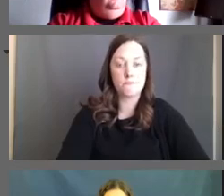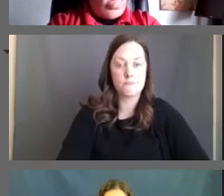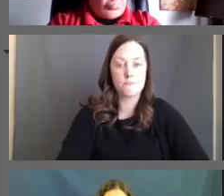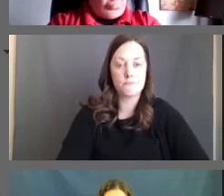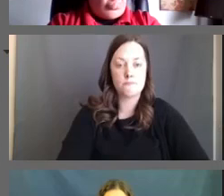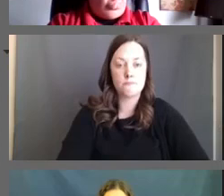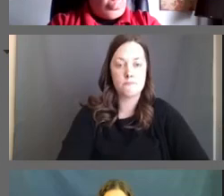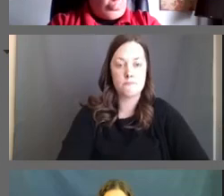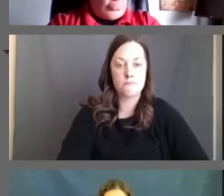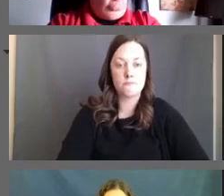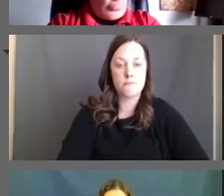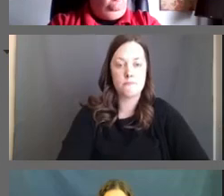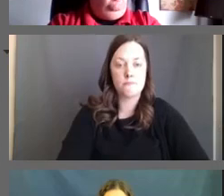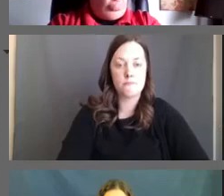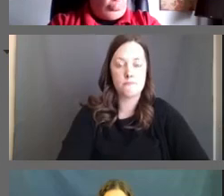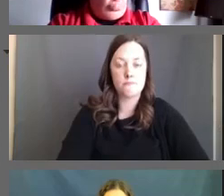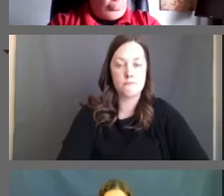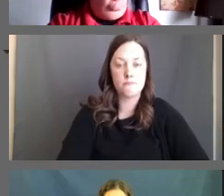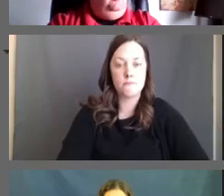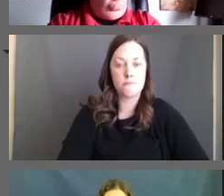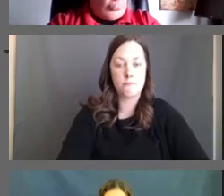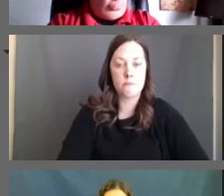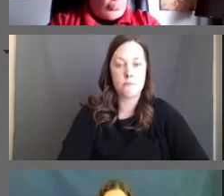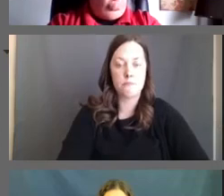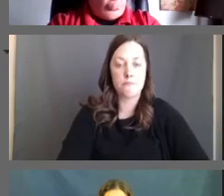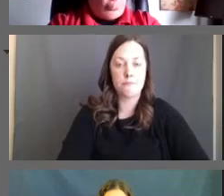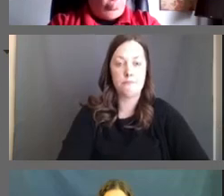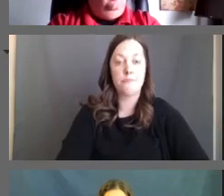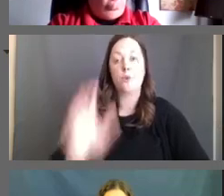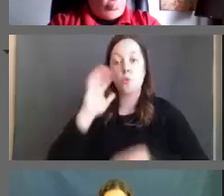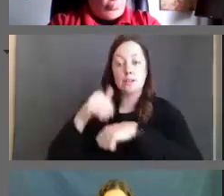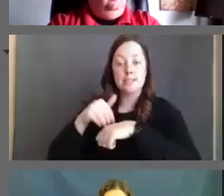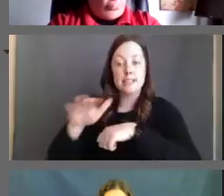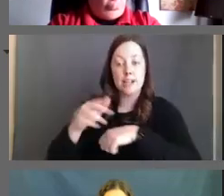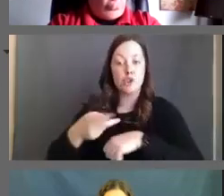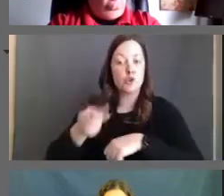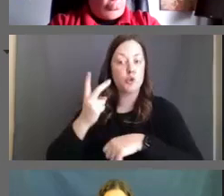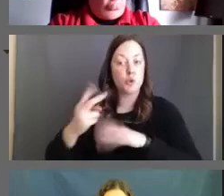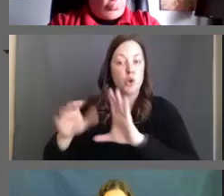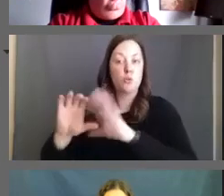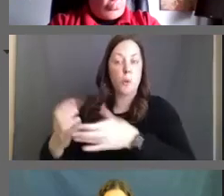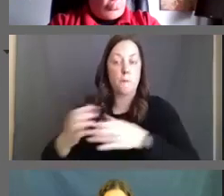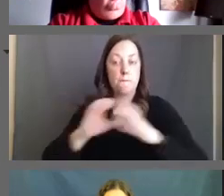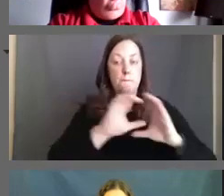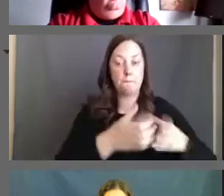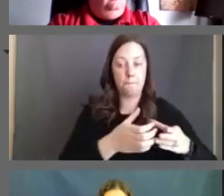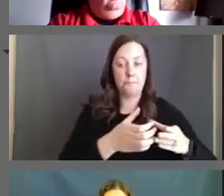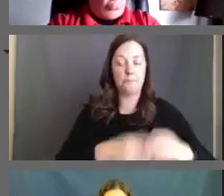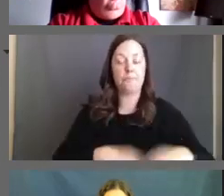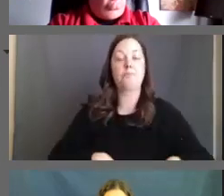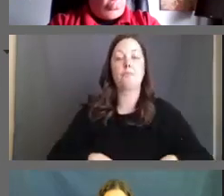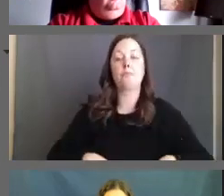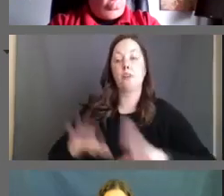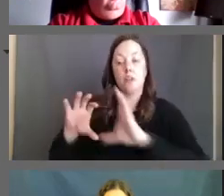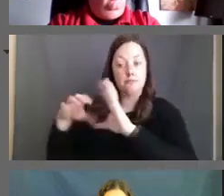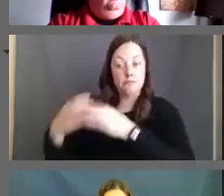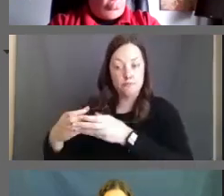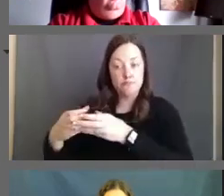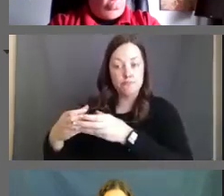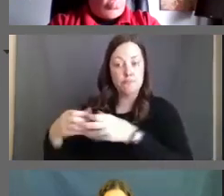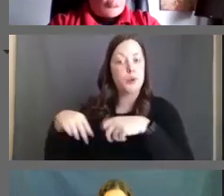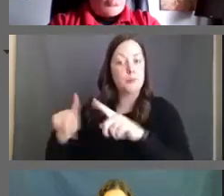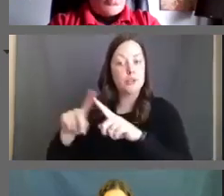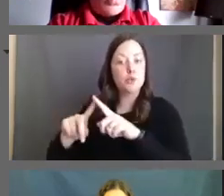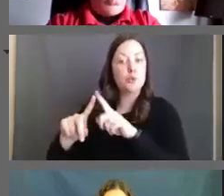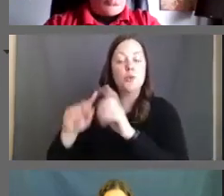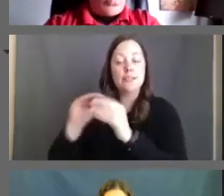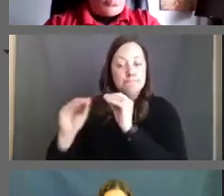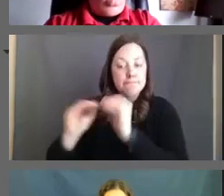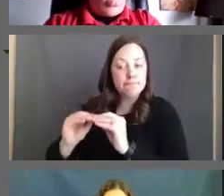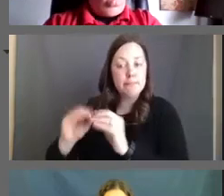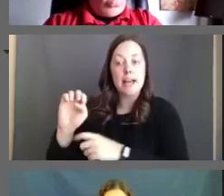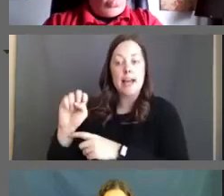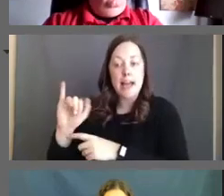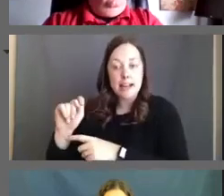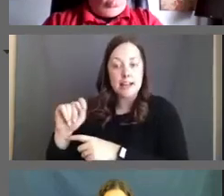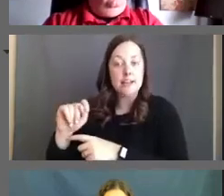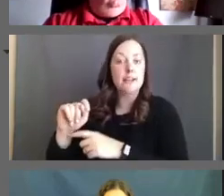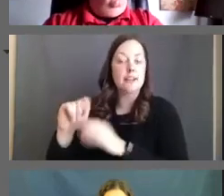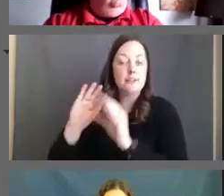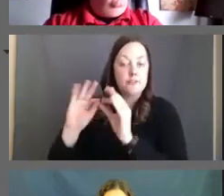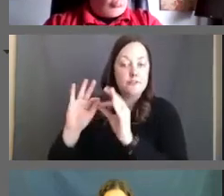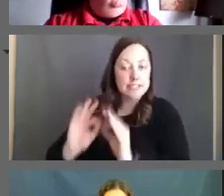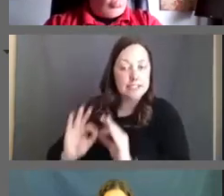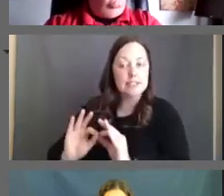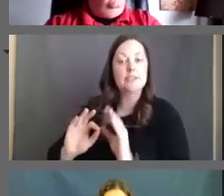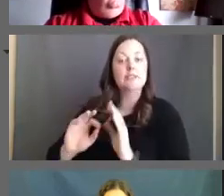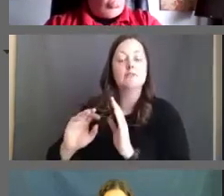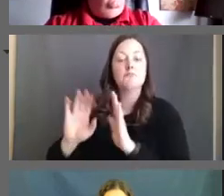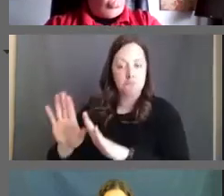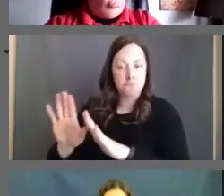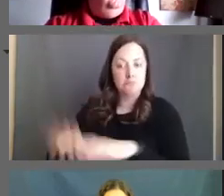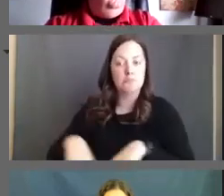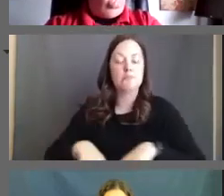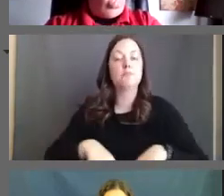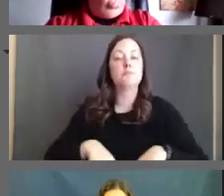Remember, we made a copy, save as copy, when you are finished